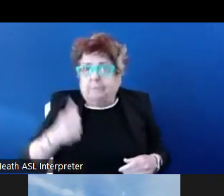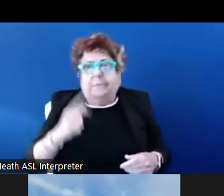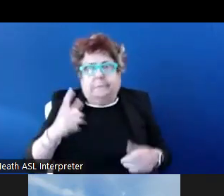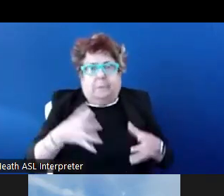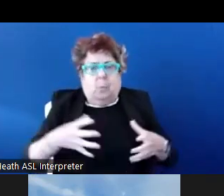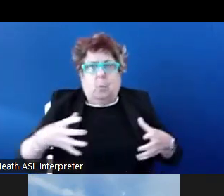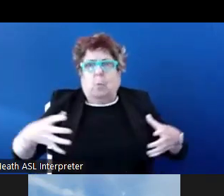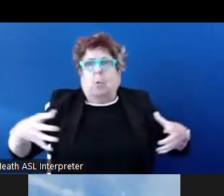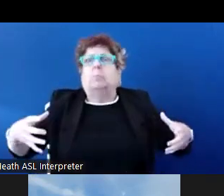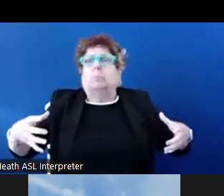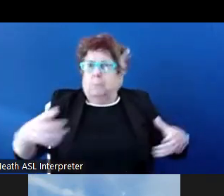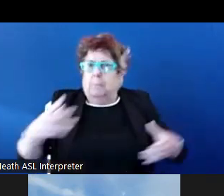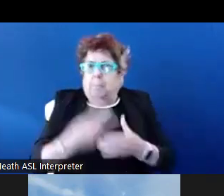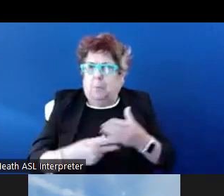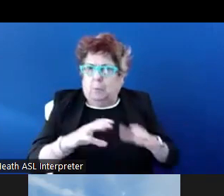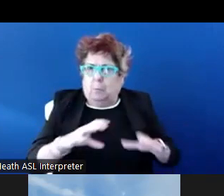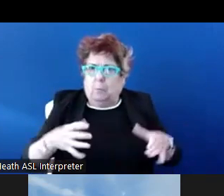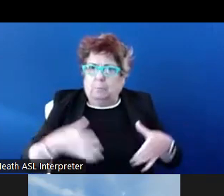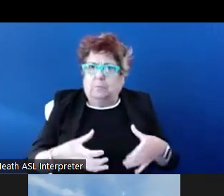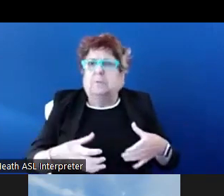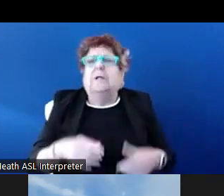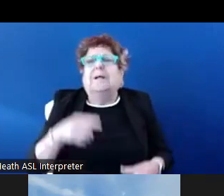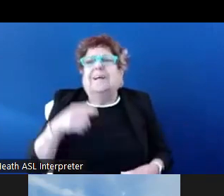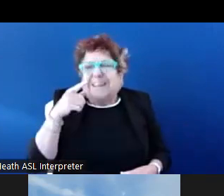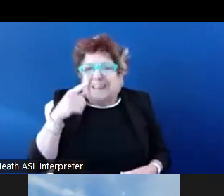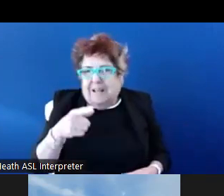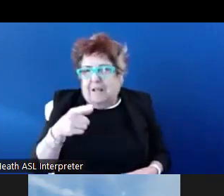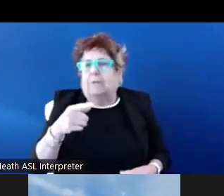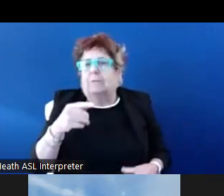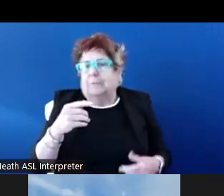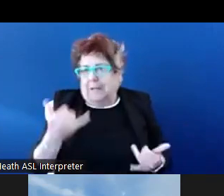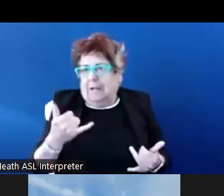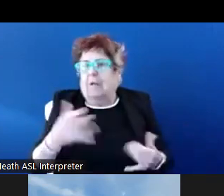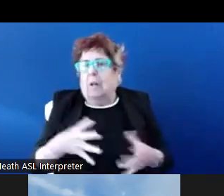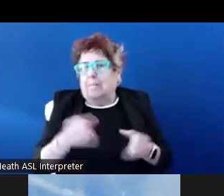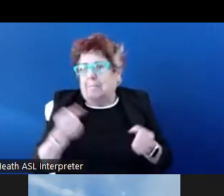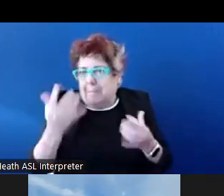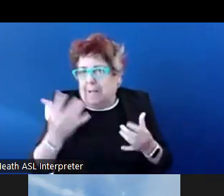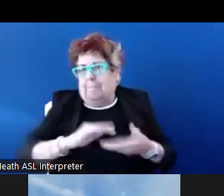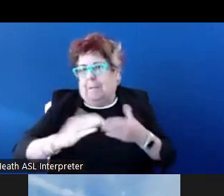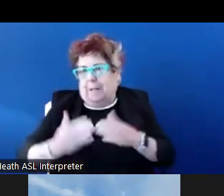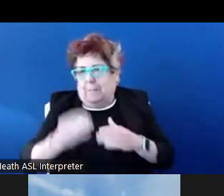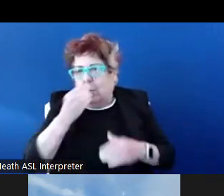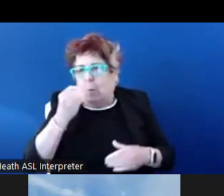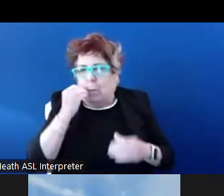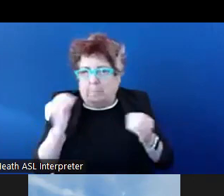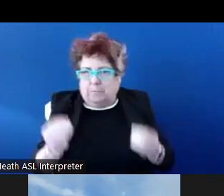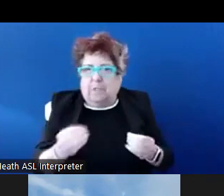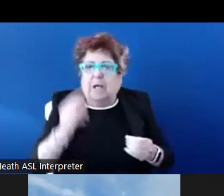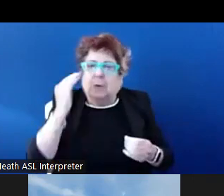people experiencing homelessness. We know this is a difficult problem, but it is solvable.